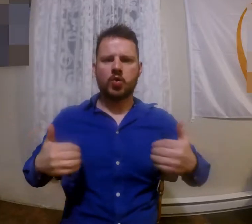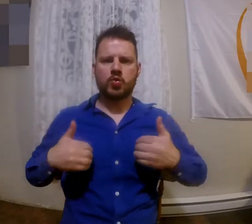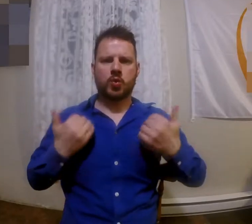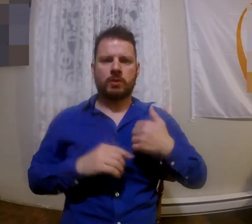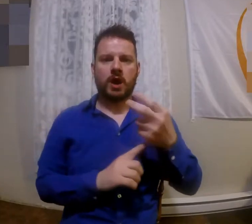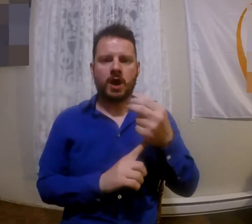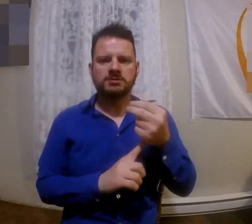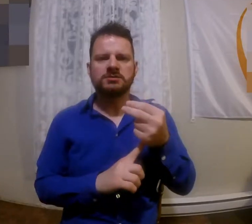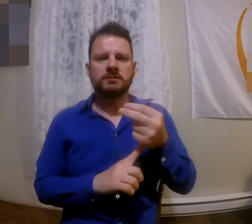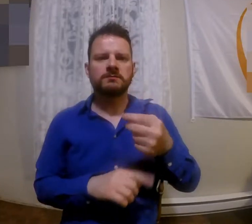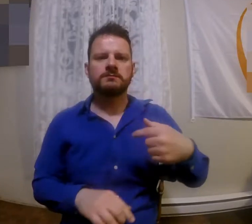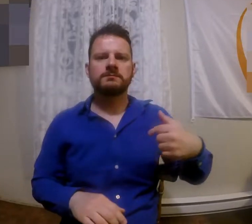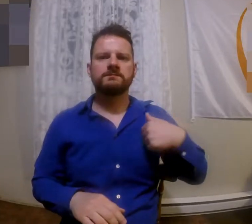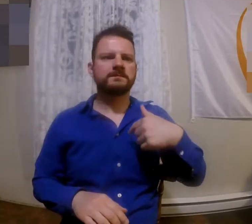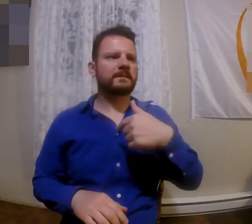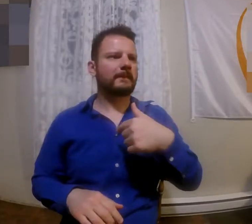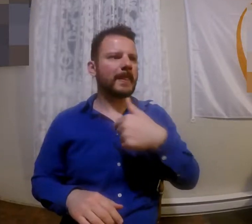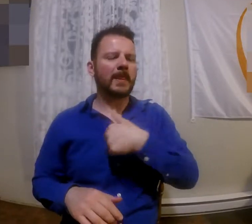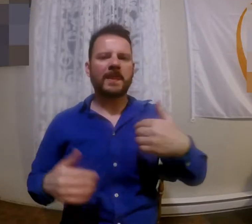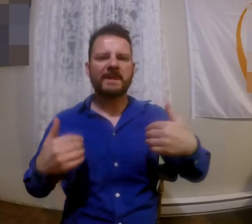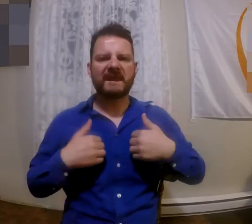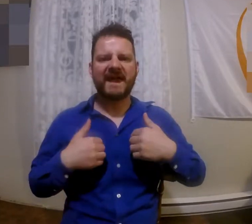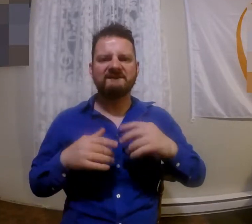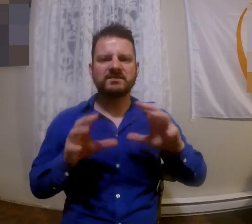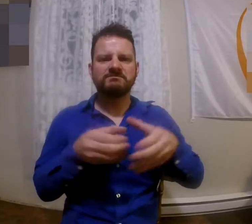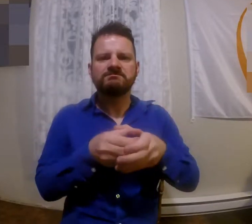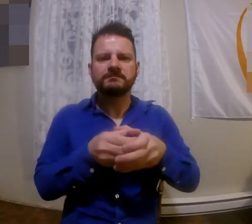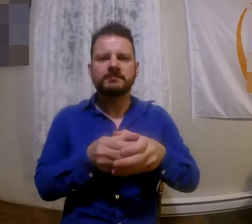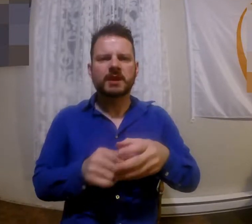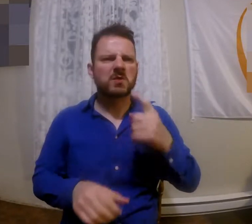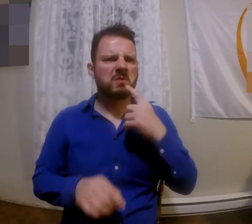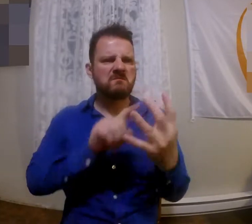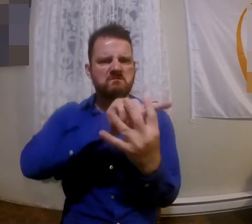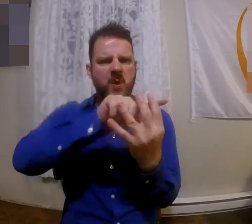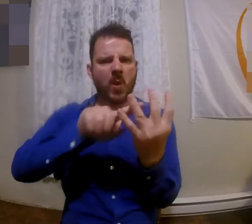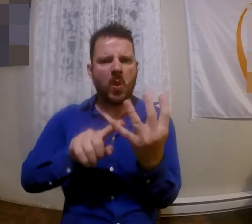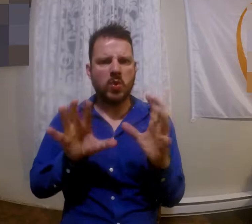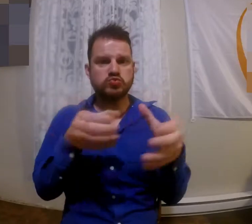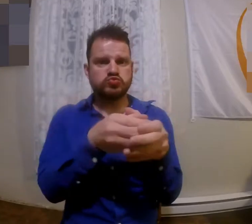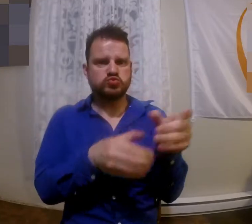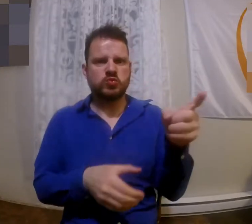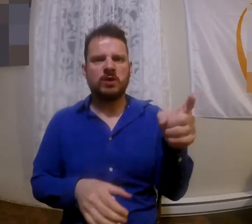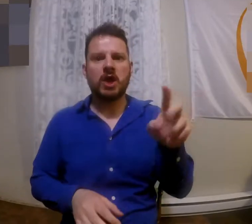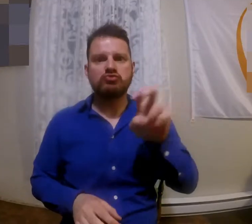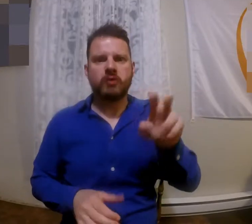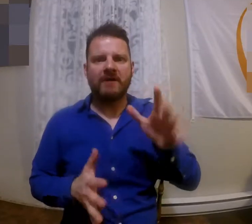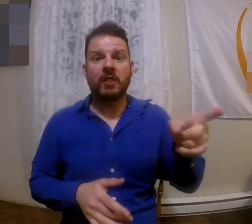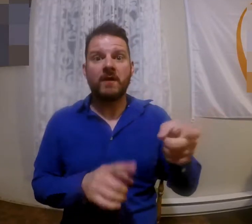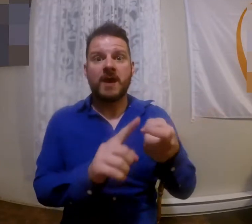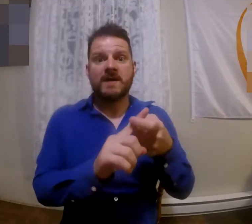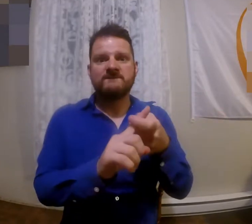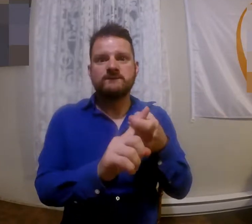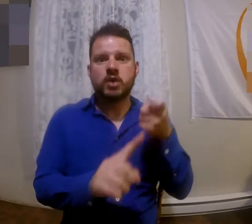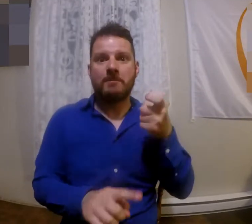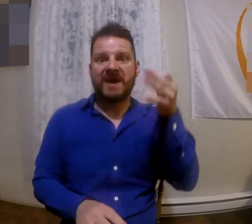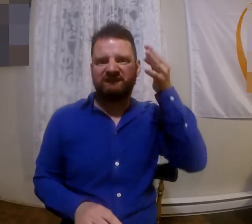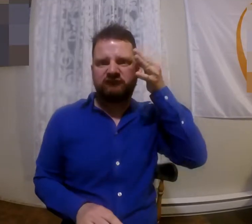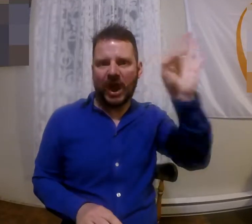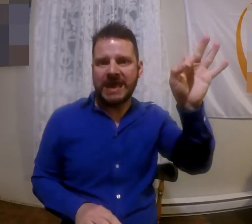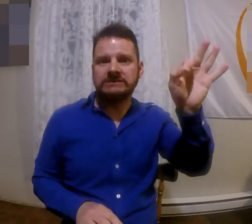We have four travellers from France at this youth hostel.